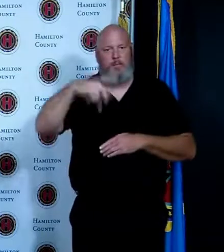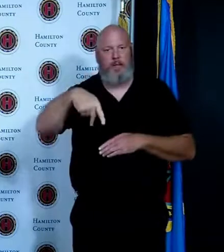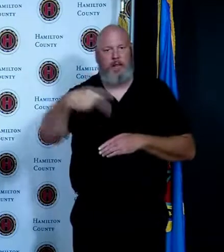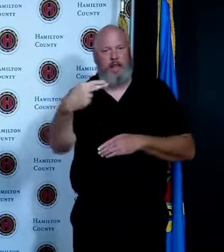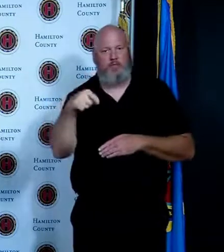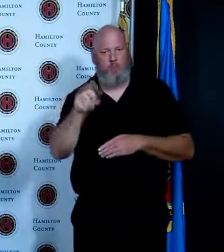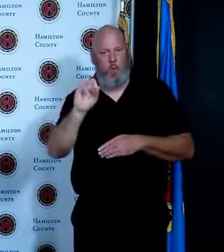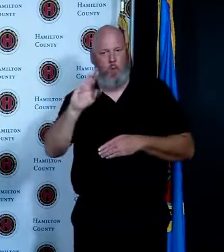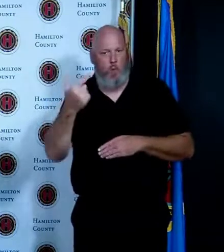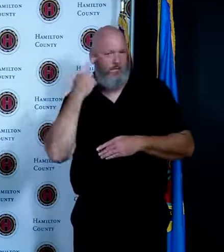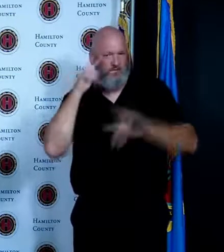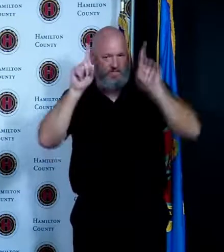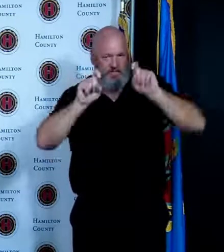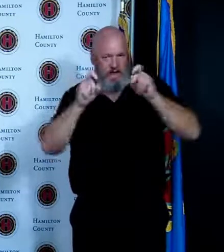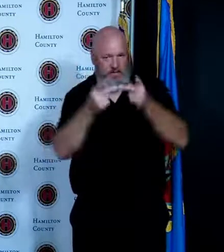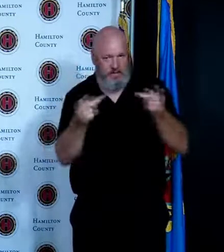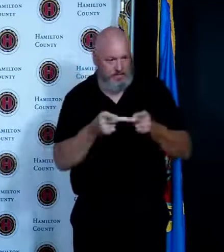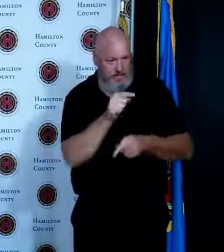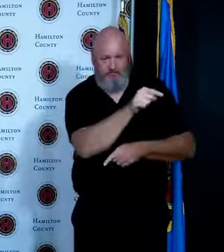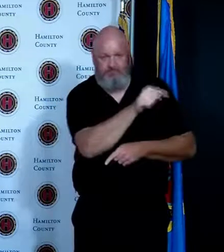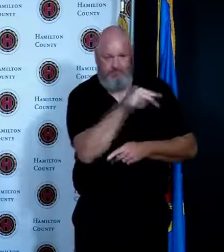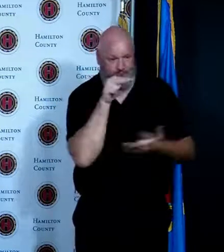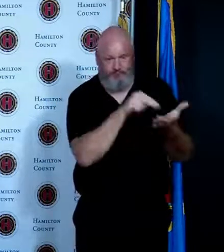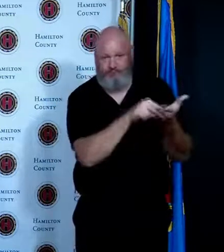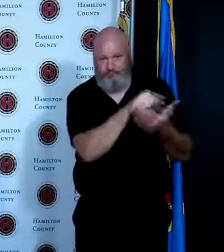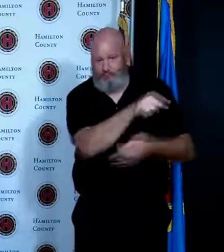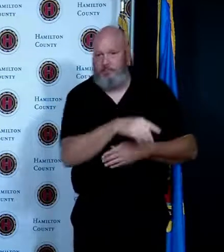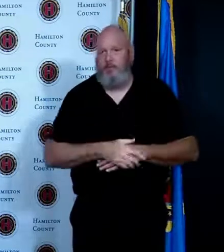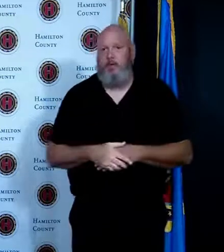in addition if you're positive that contact tracing work that we talked